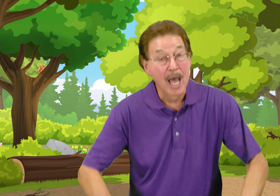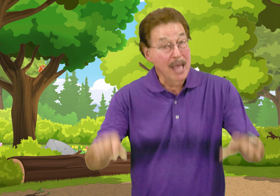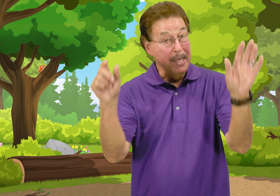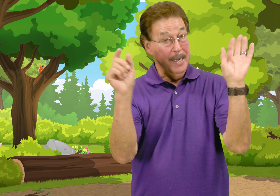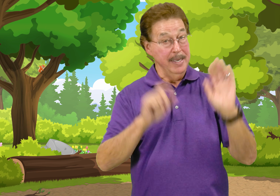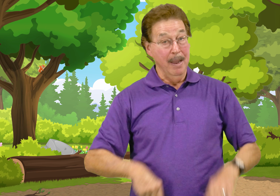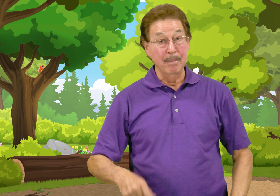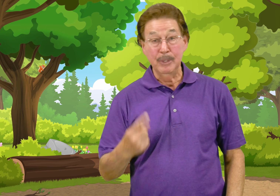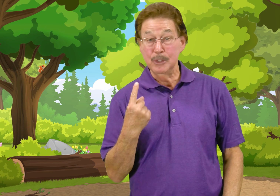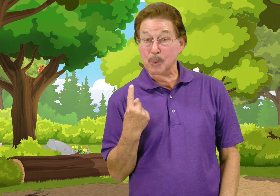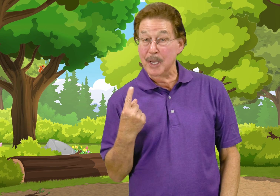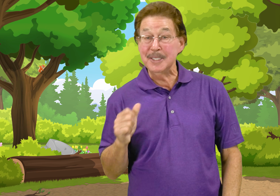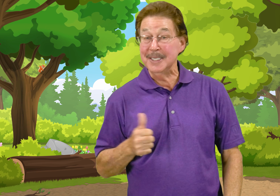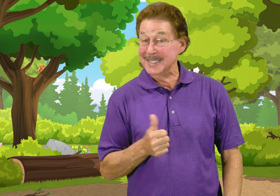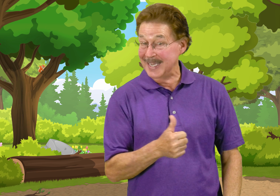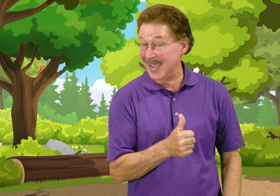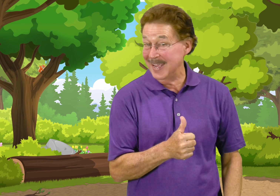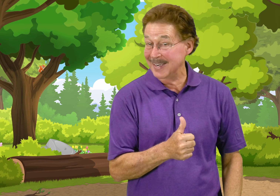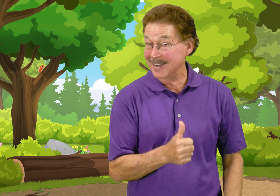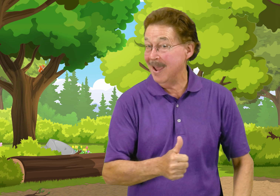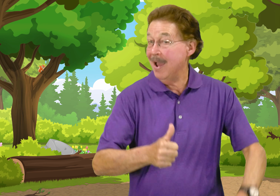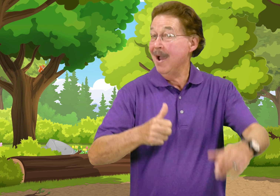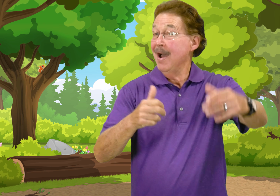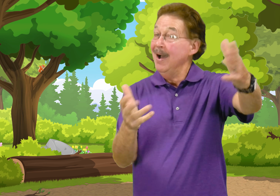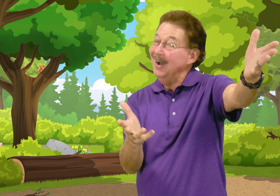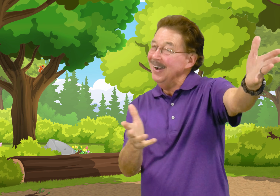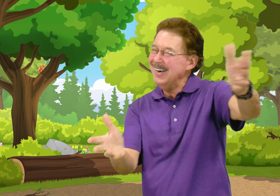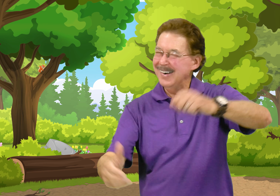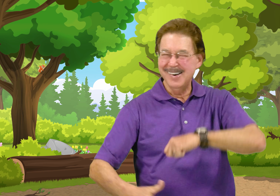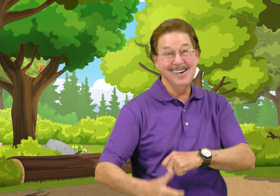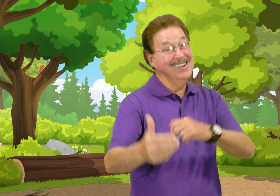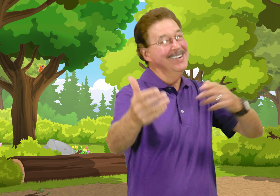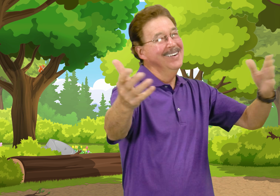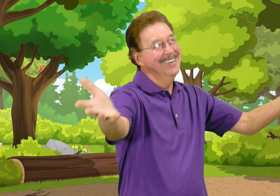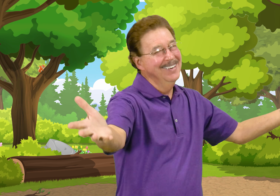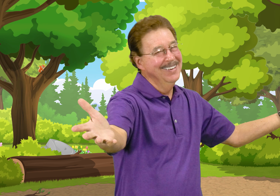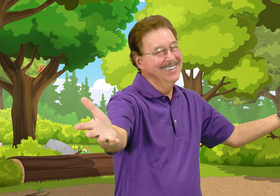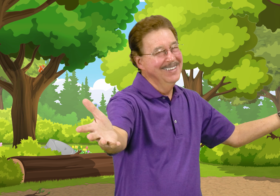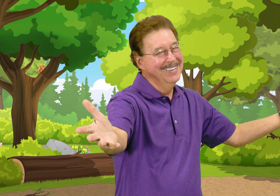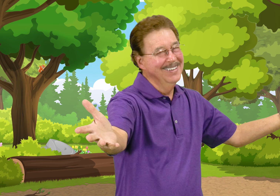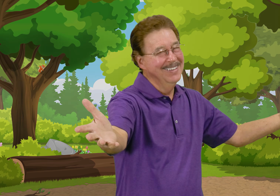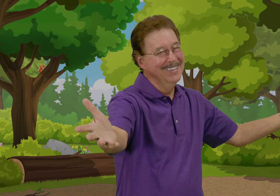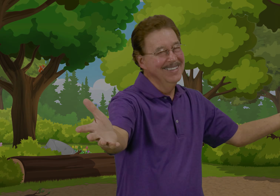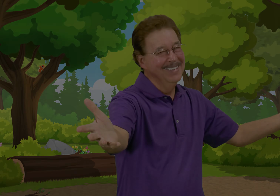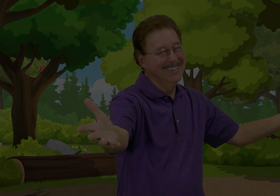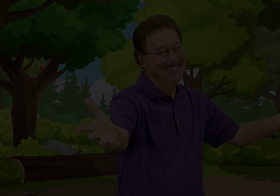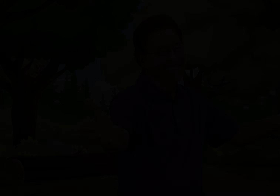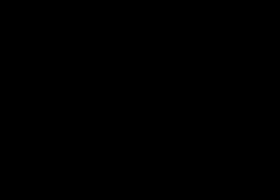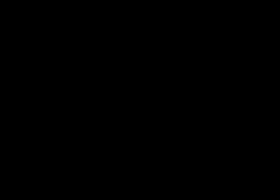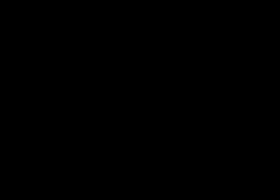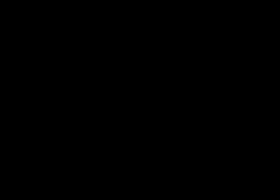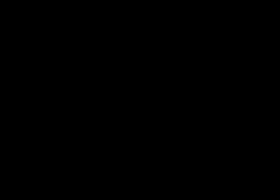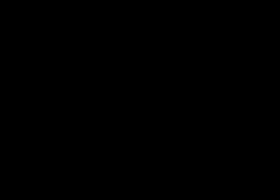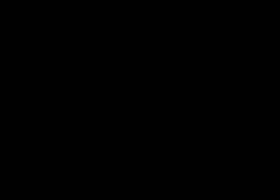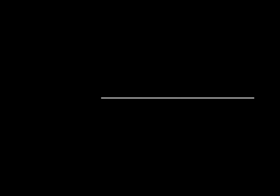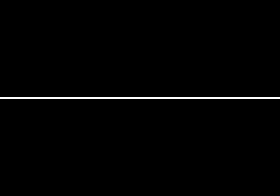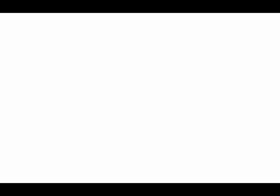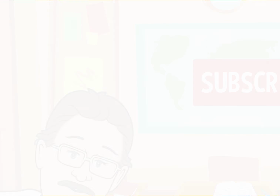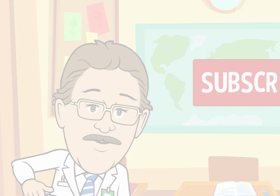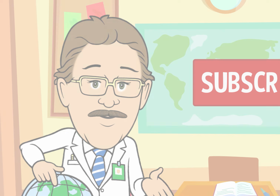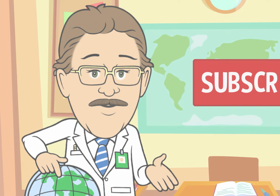The numbers 1 to 10